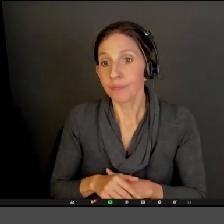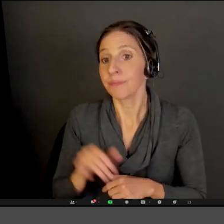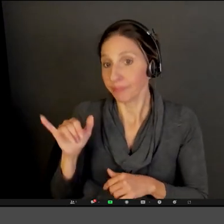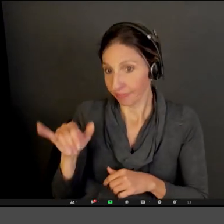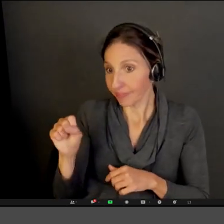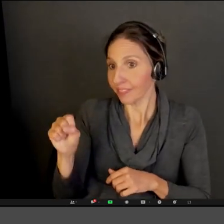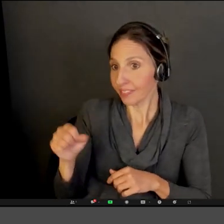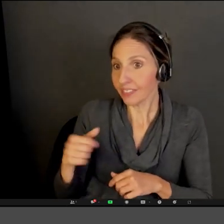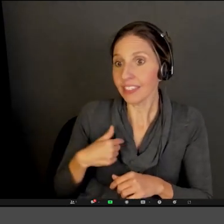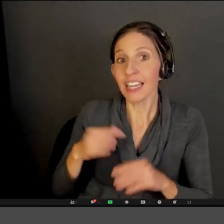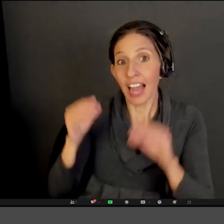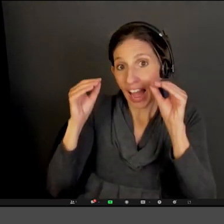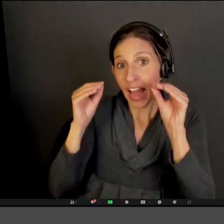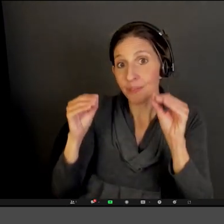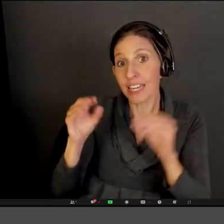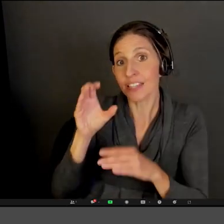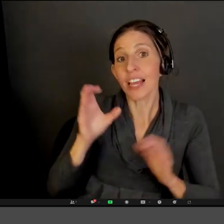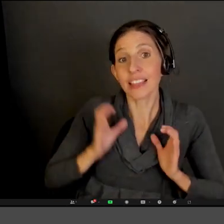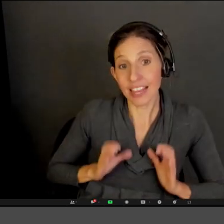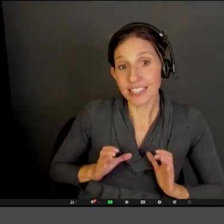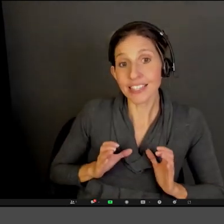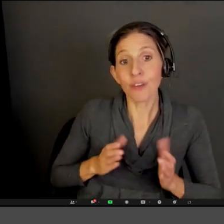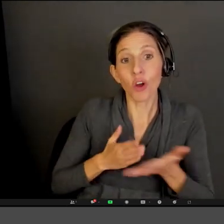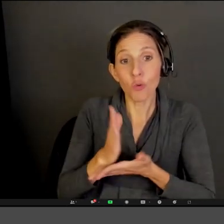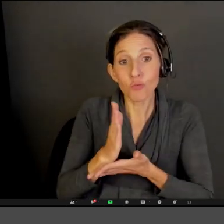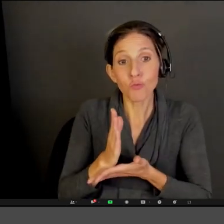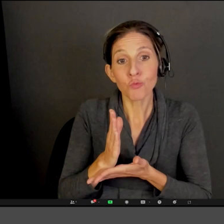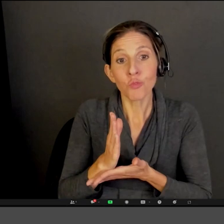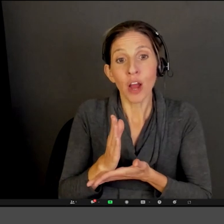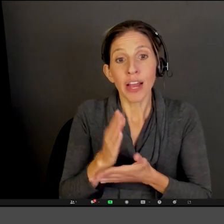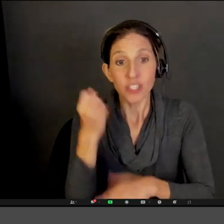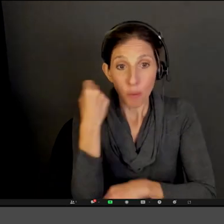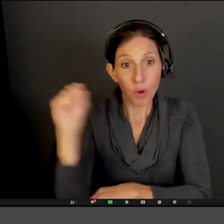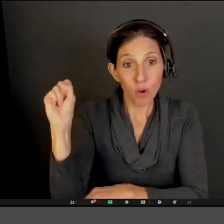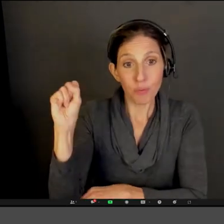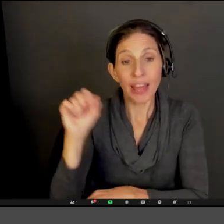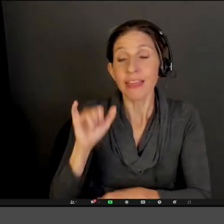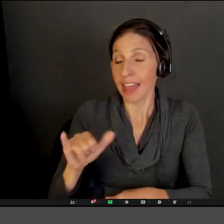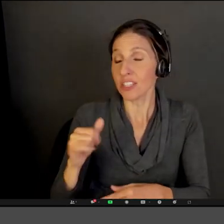AS ONE OF MY CLASSES, AND MY STUDENTS ARE WORKING ON RESEARCH PAPERS.